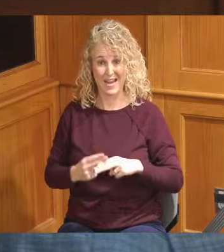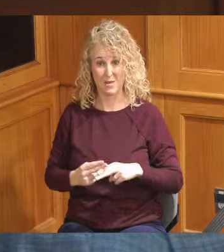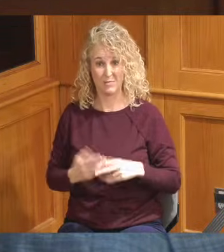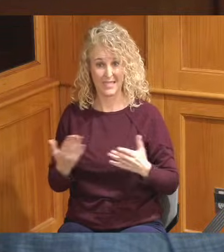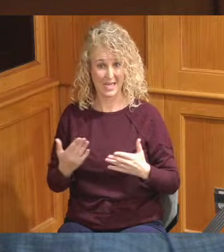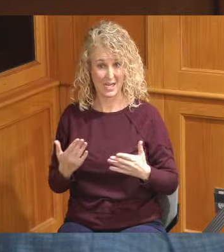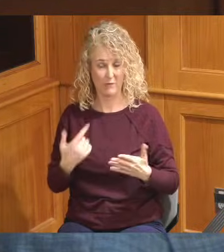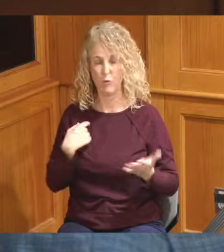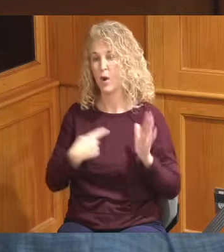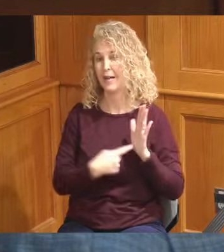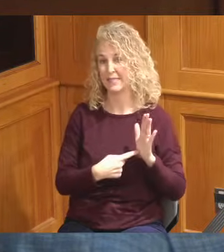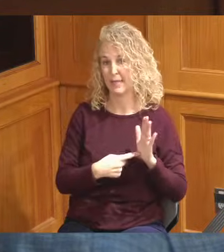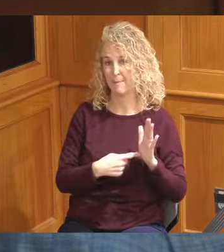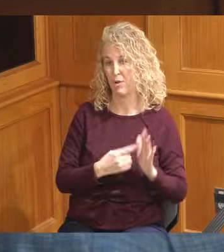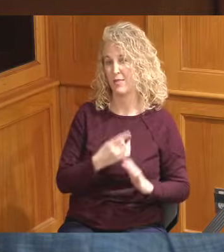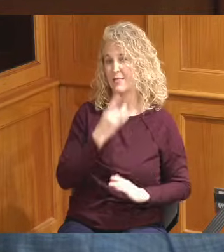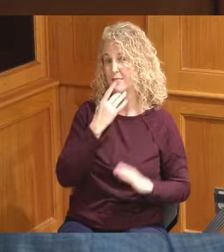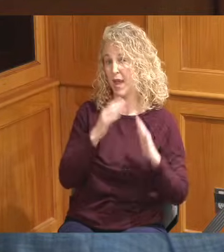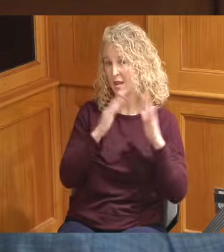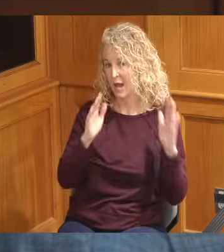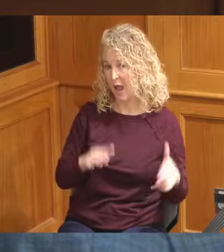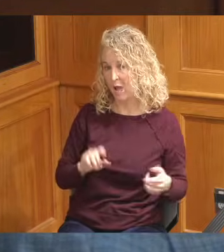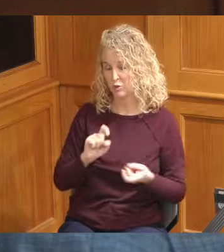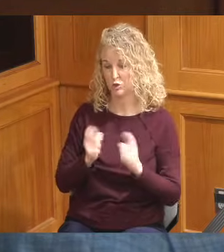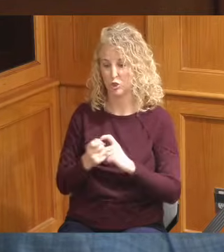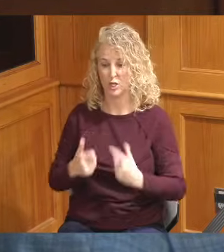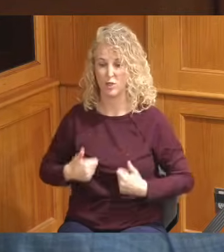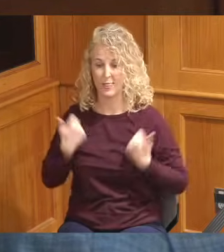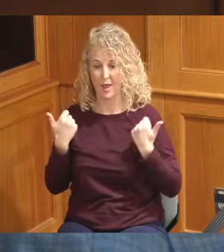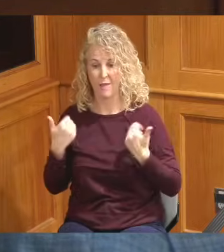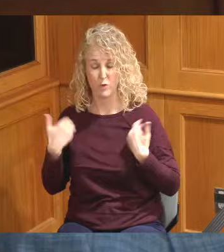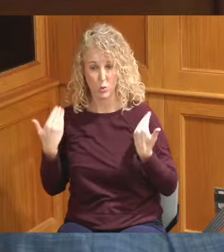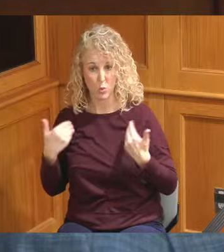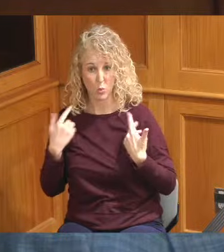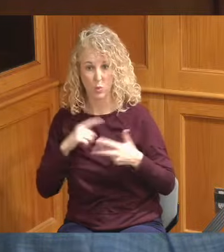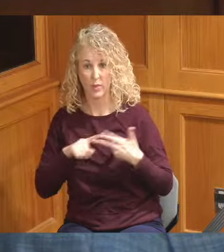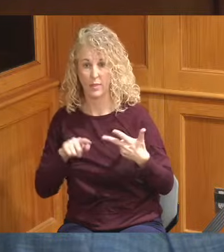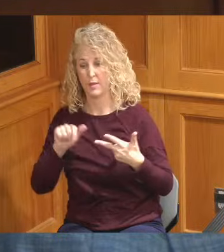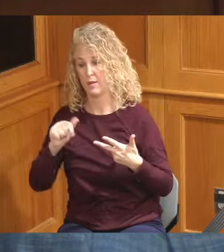for instance Lighthouse is on here, Changing Life Youth Services is on here, Agape for Youth